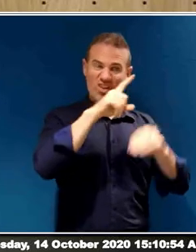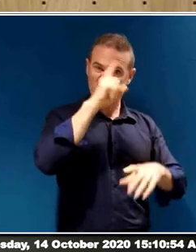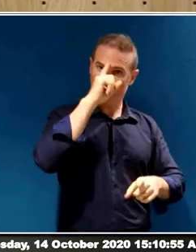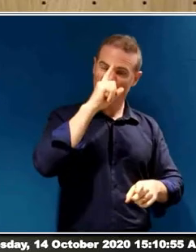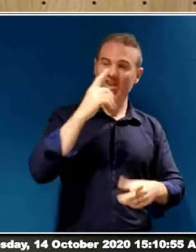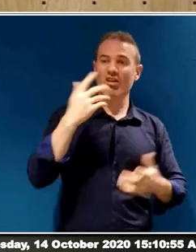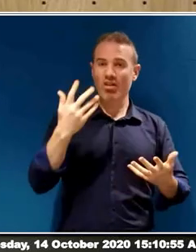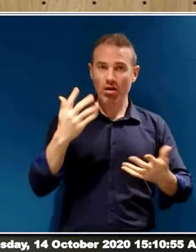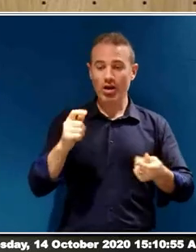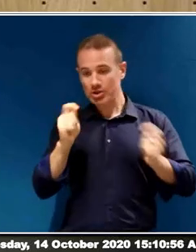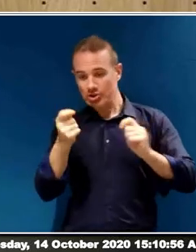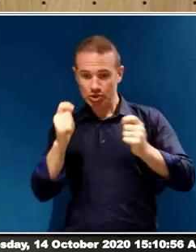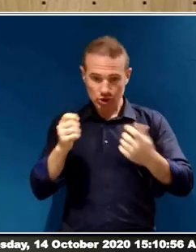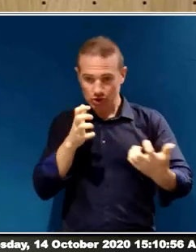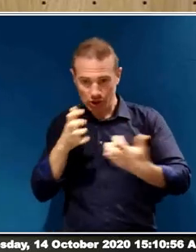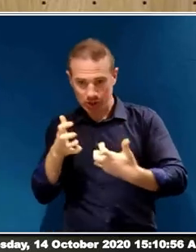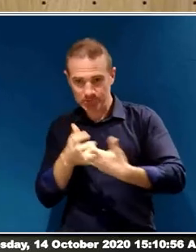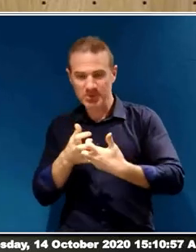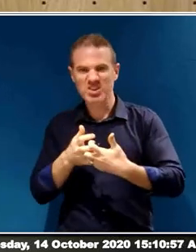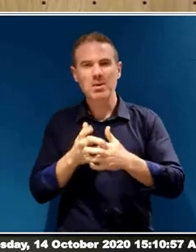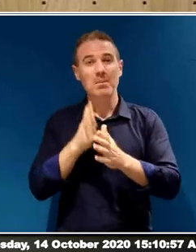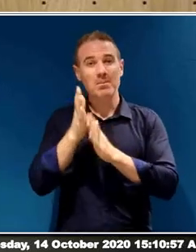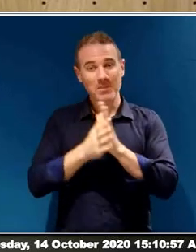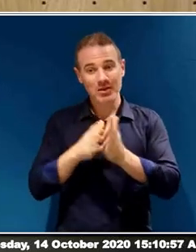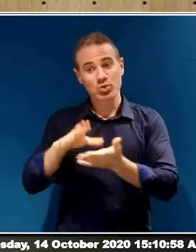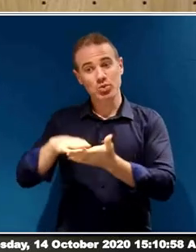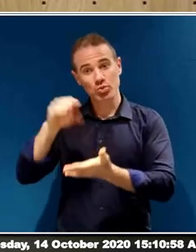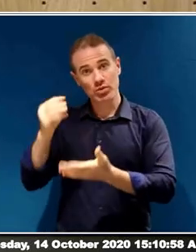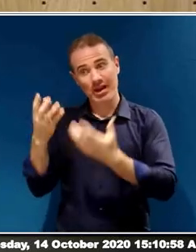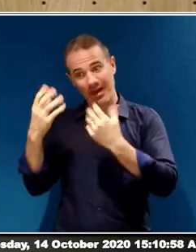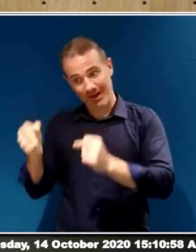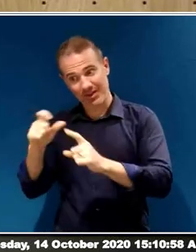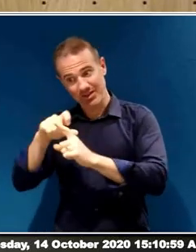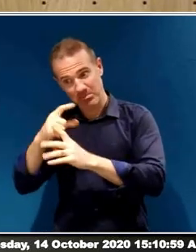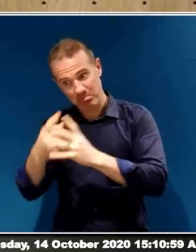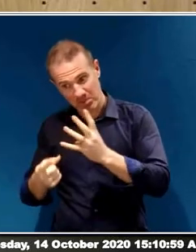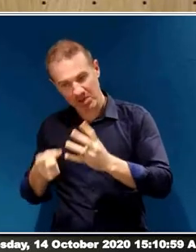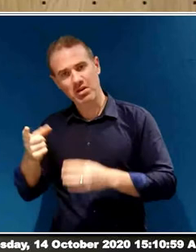disability to access their education in the same way as their peers.